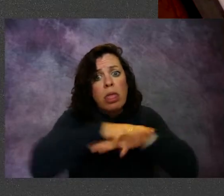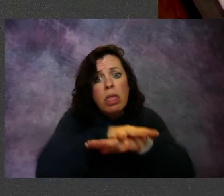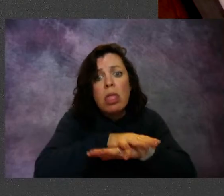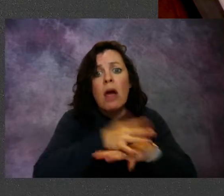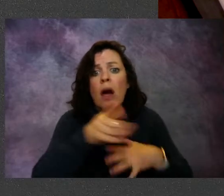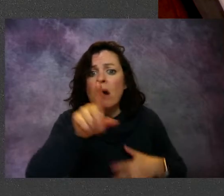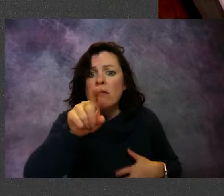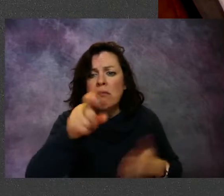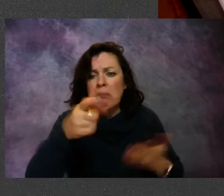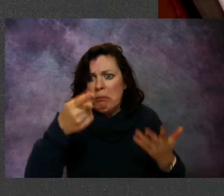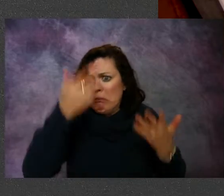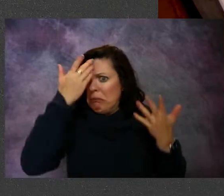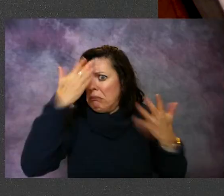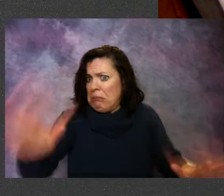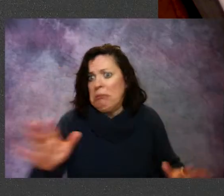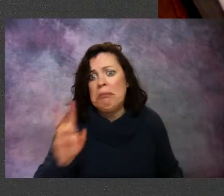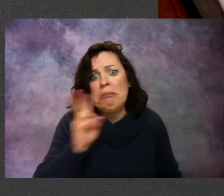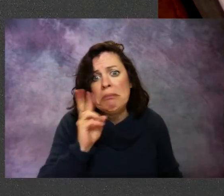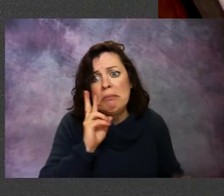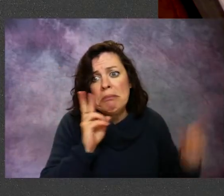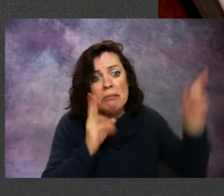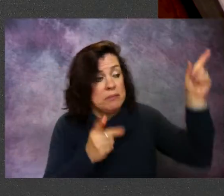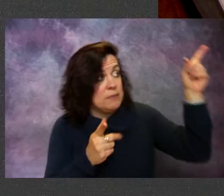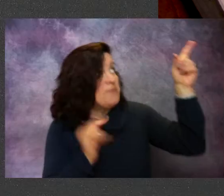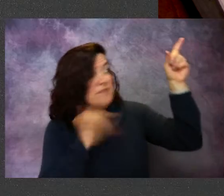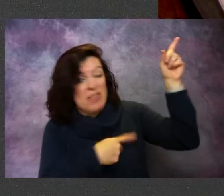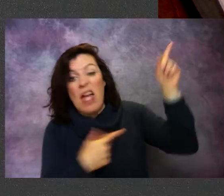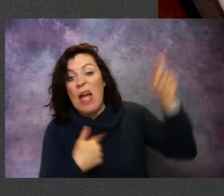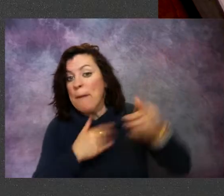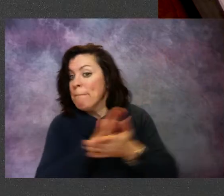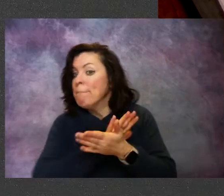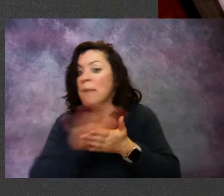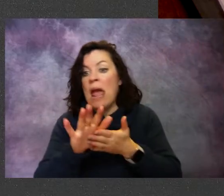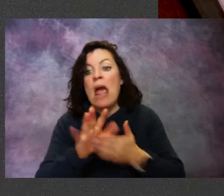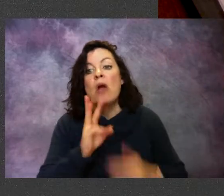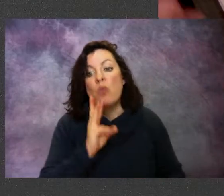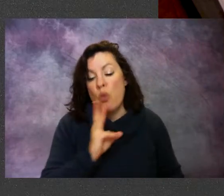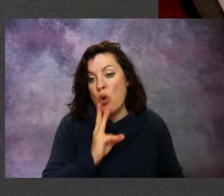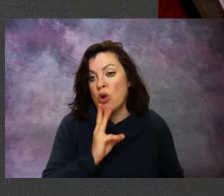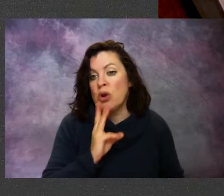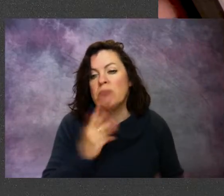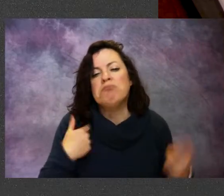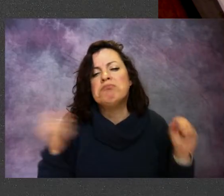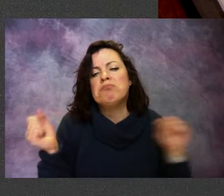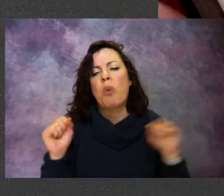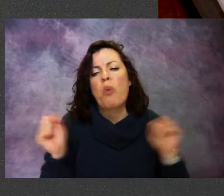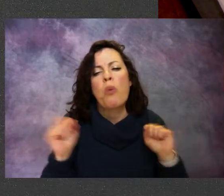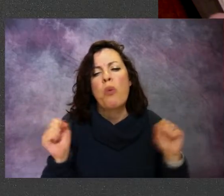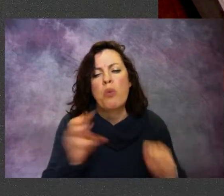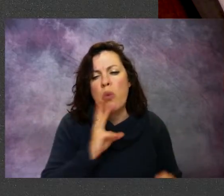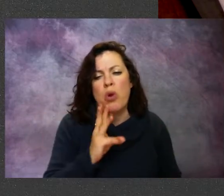Now, the water inside my spray bottle is cold. We've been talking about the words hot and cold.